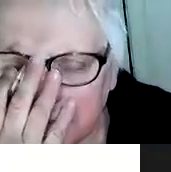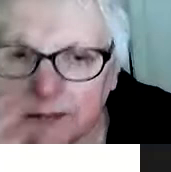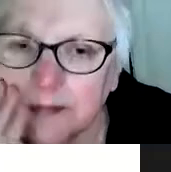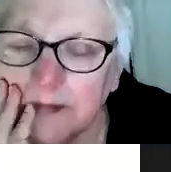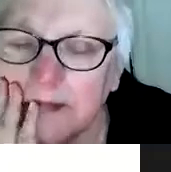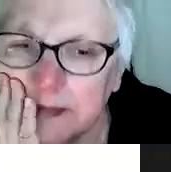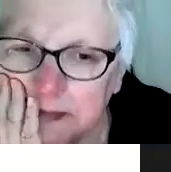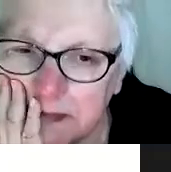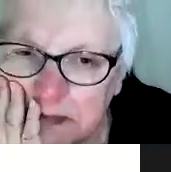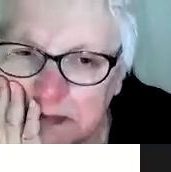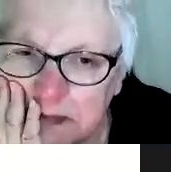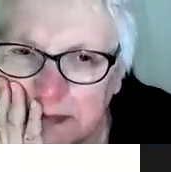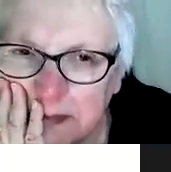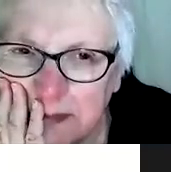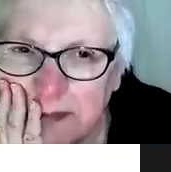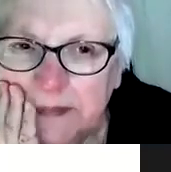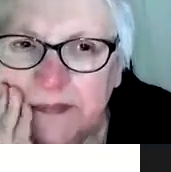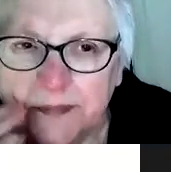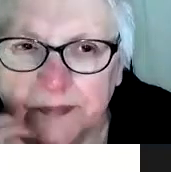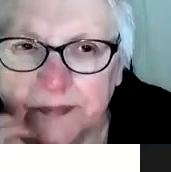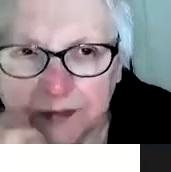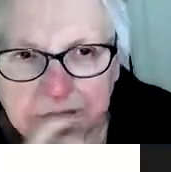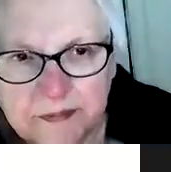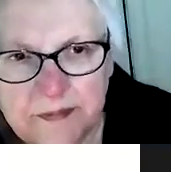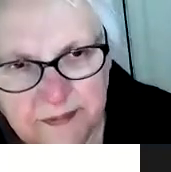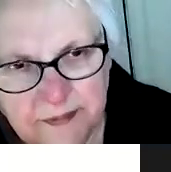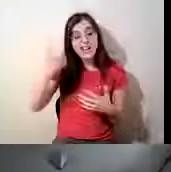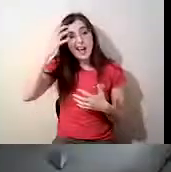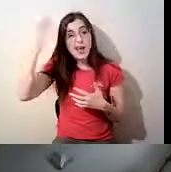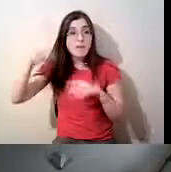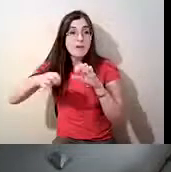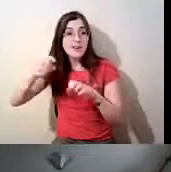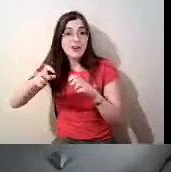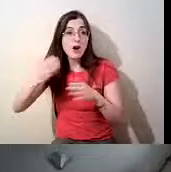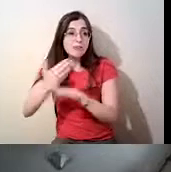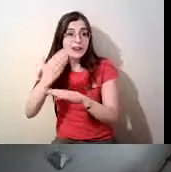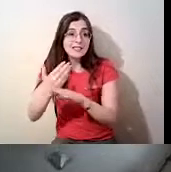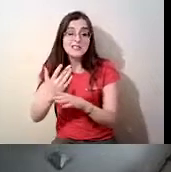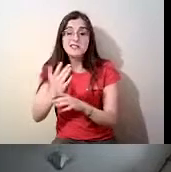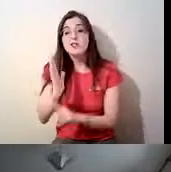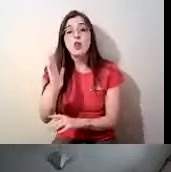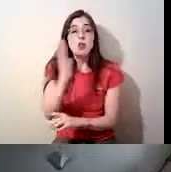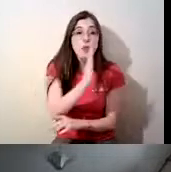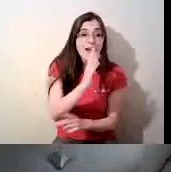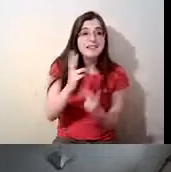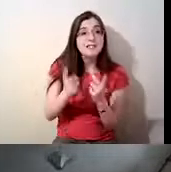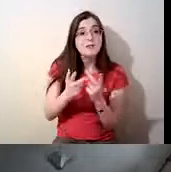you know imperial practices by the west and other countries china etc even in indonesia